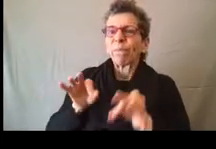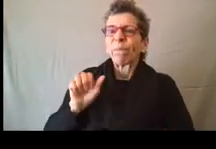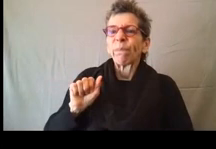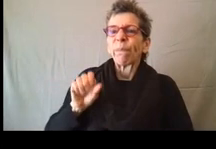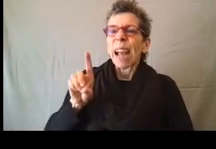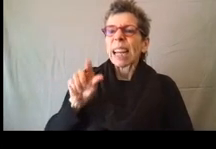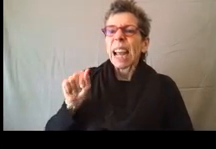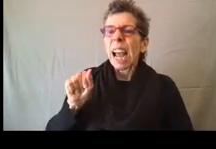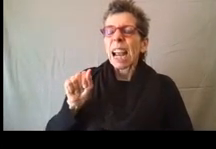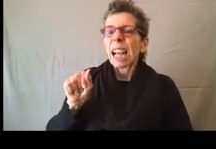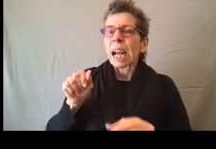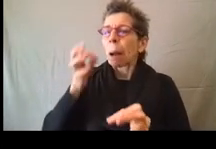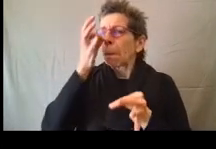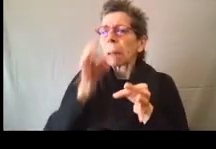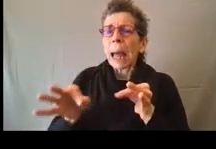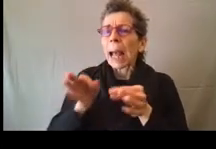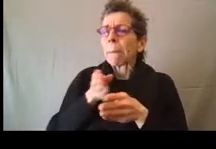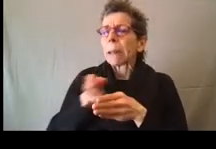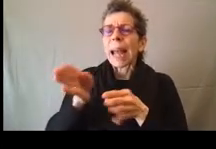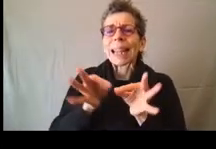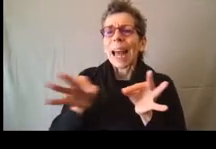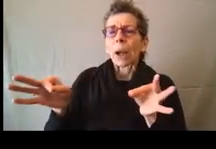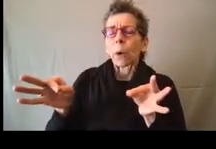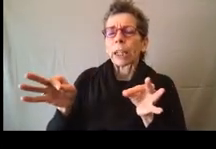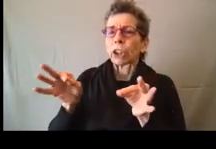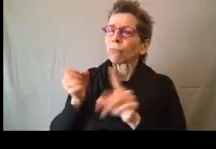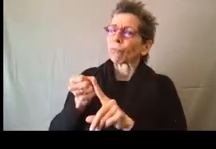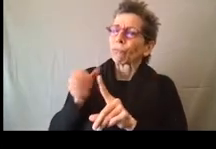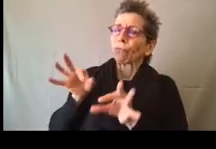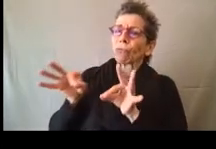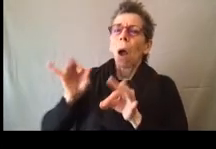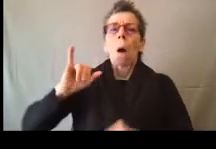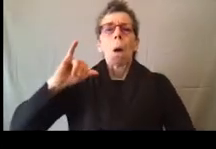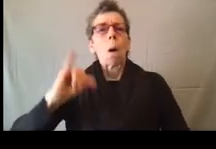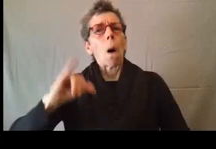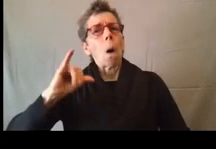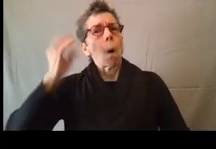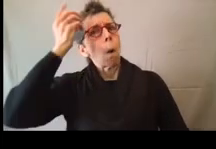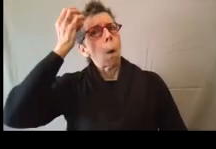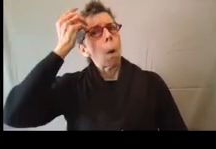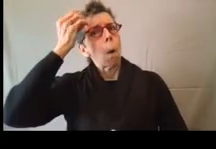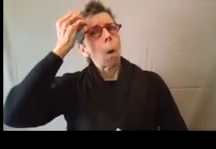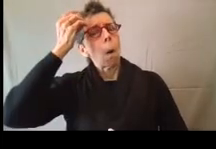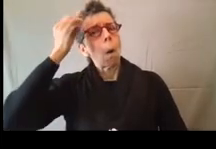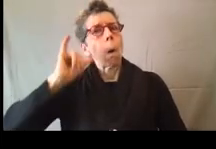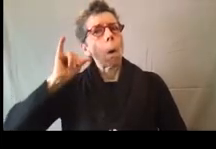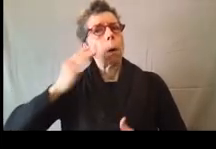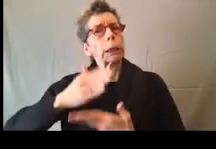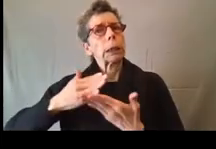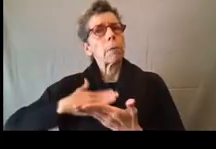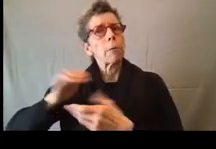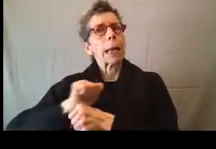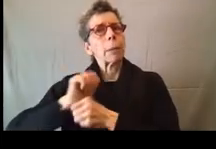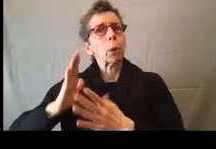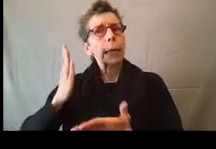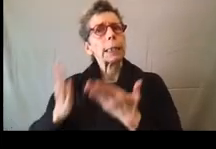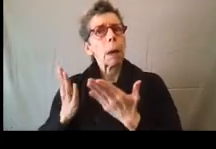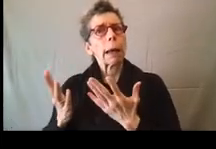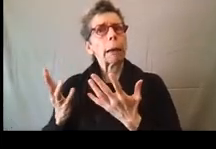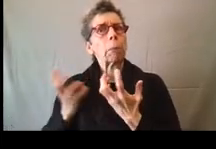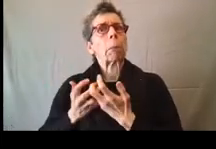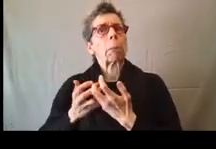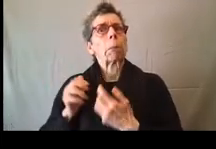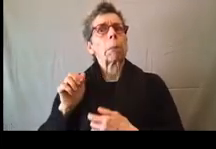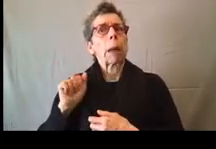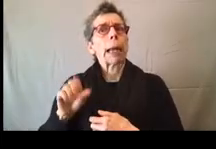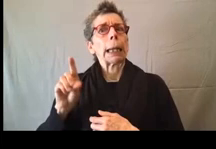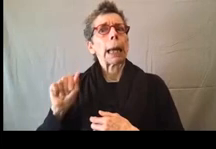which helps the owner to reflect more on his employees who might be covered under the ADA.